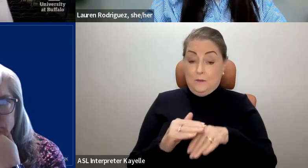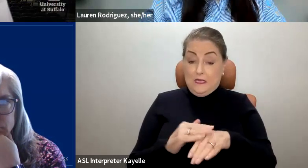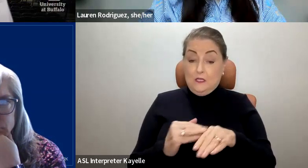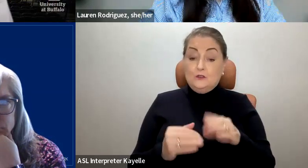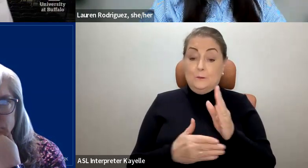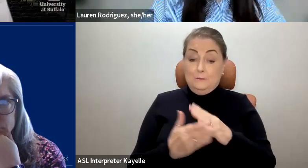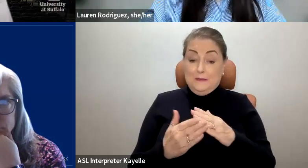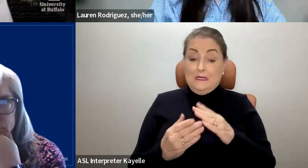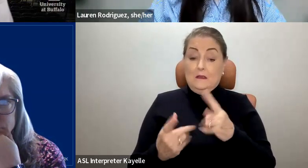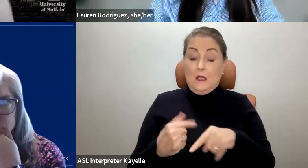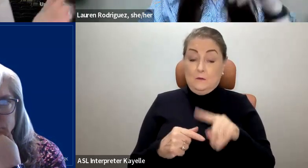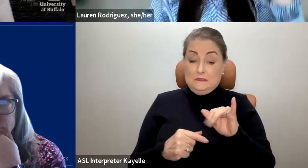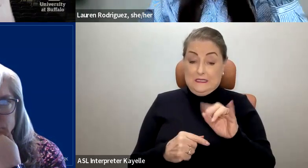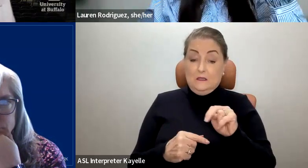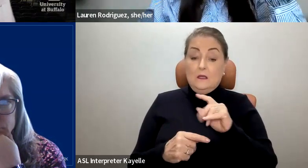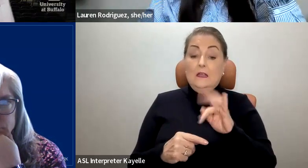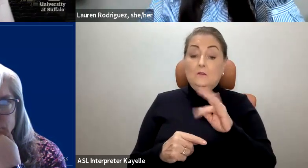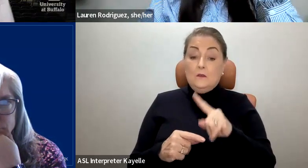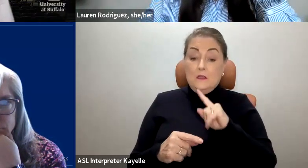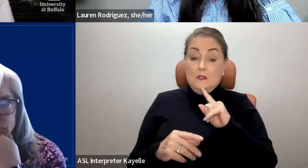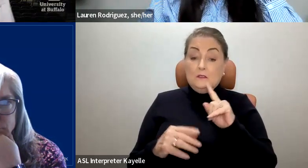accessibility standards, the expectation is you're going to